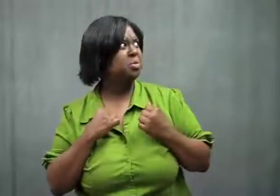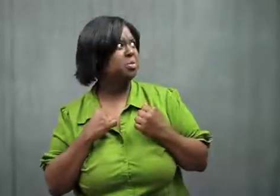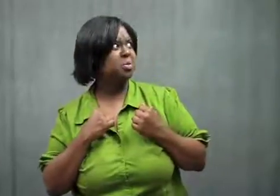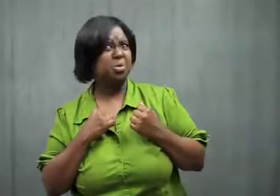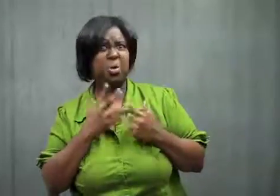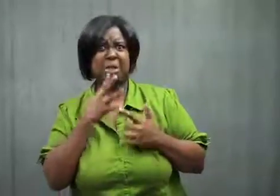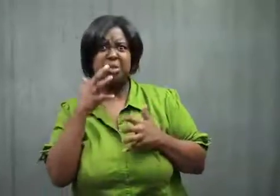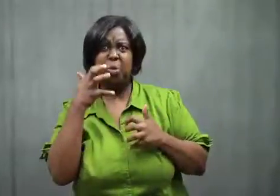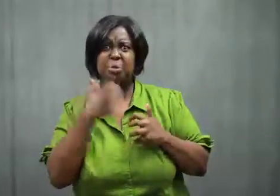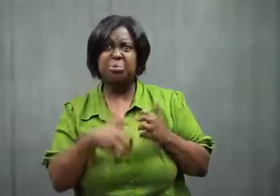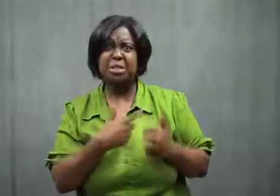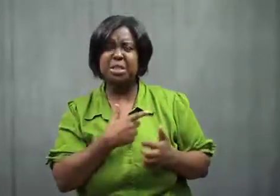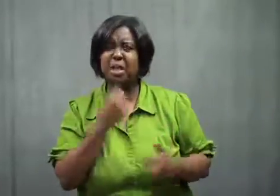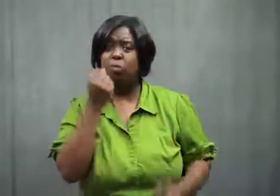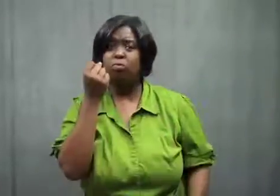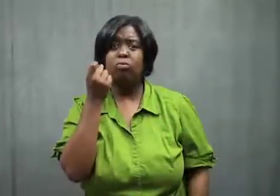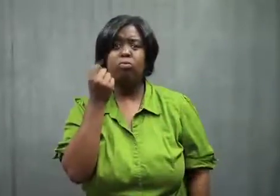I didn't understand why he was being so mean!